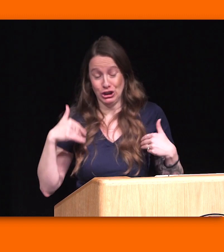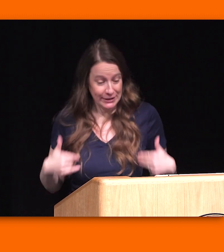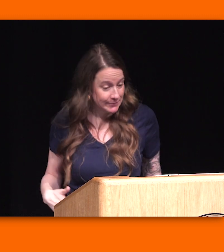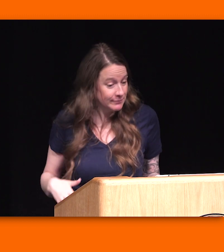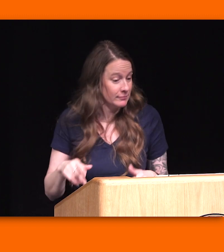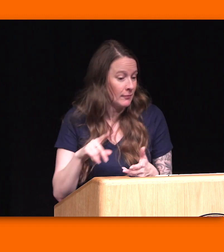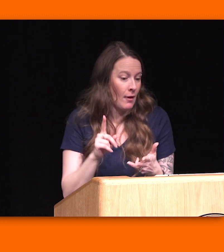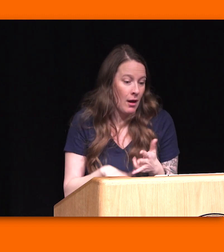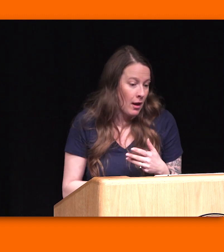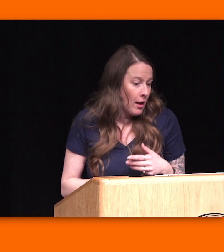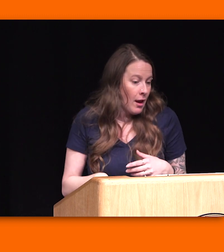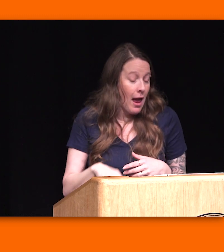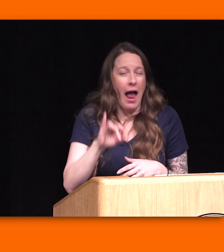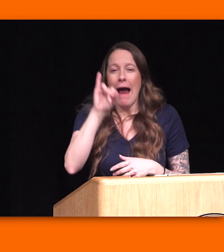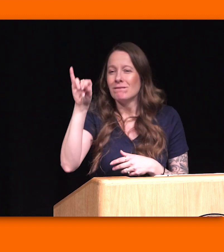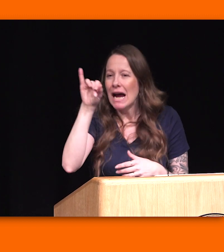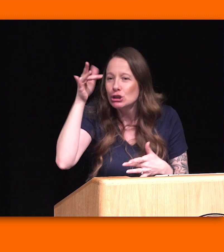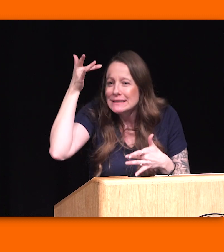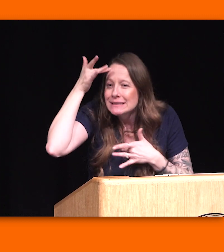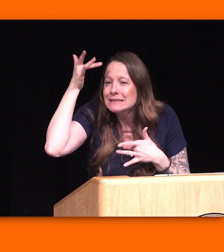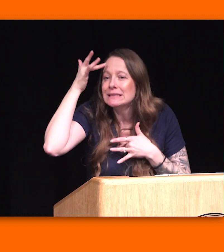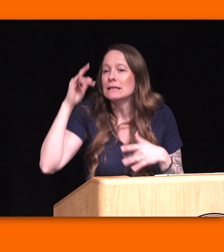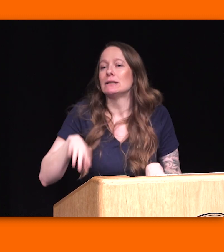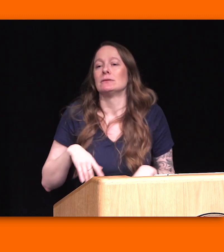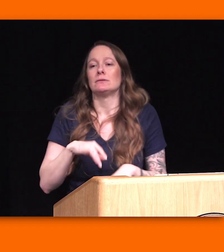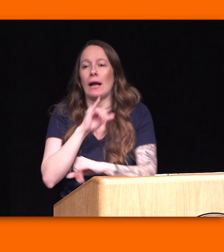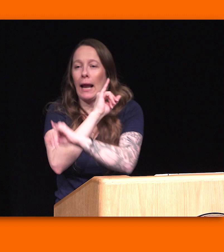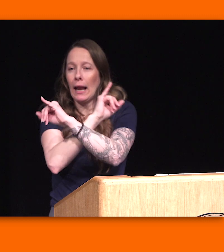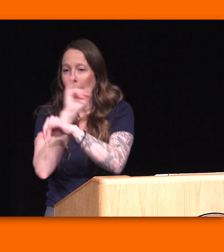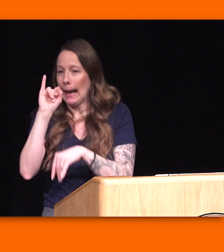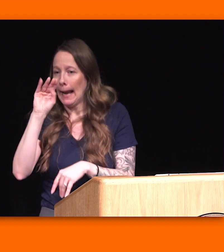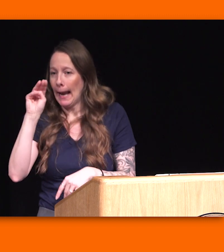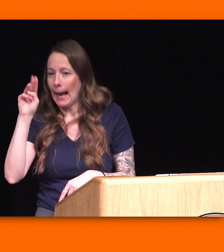I took sports kinesiology, infectious disease courses,